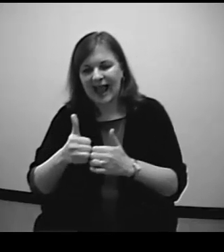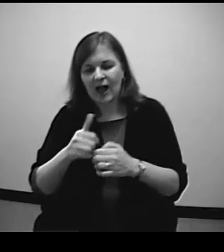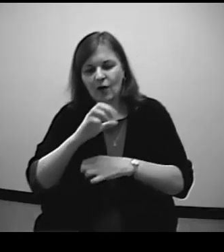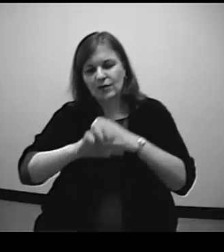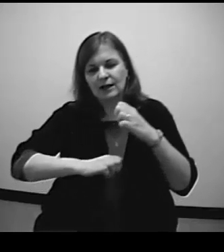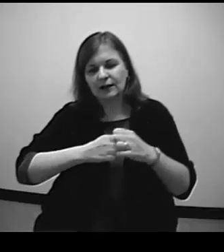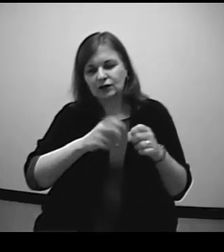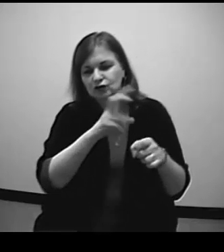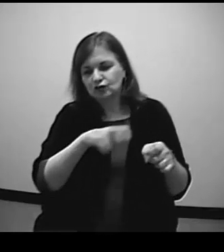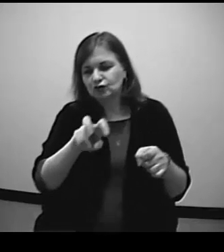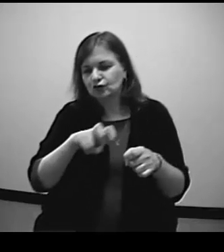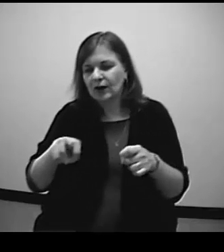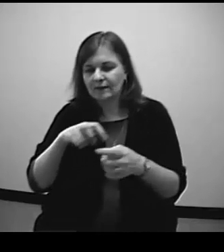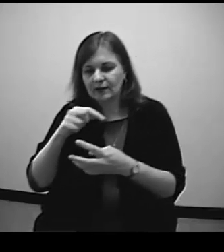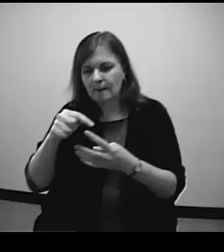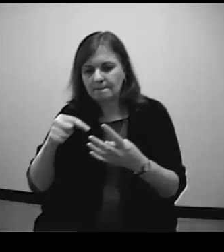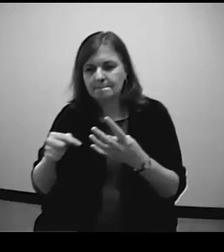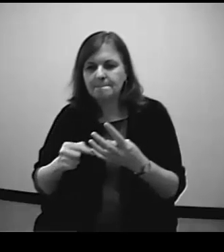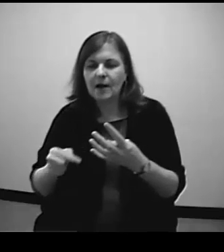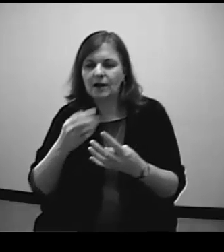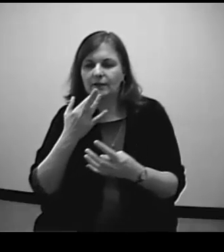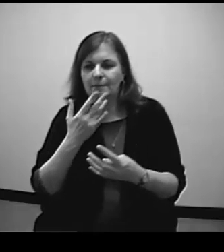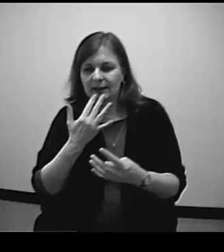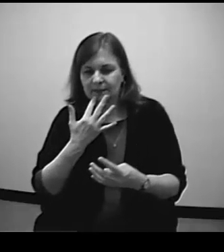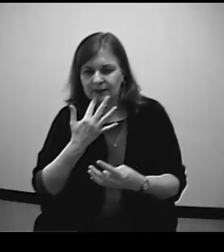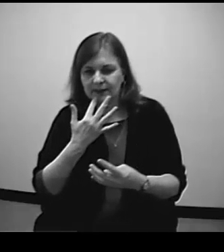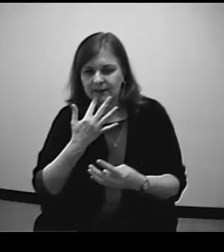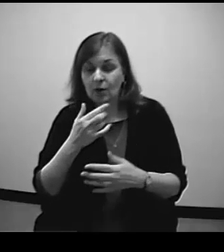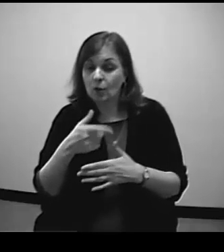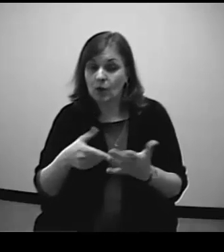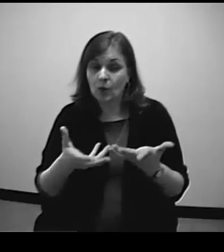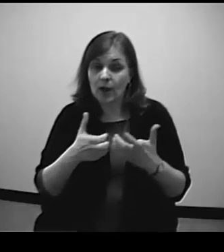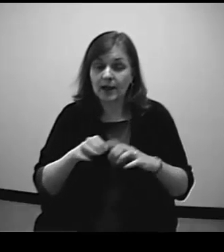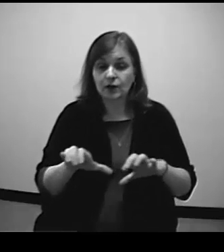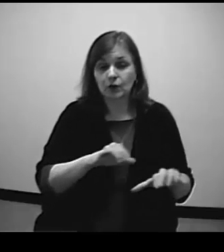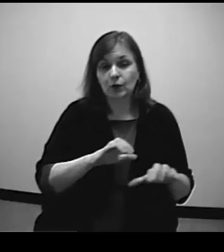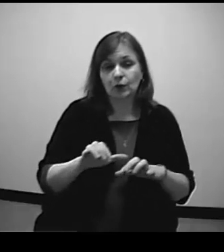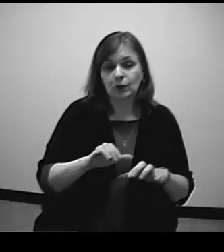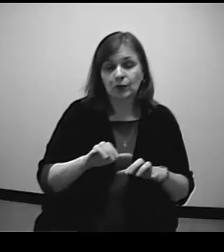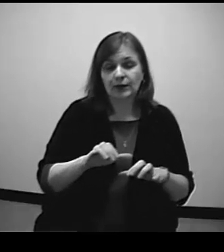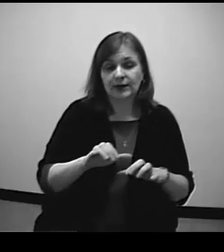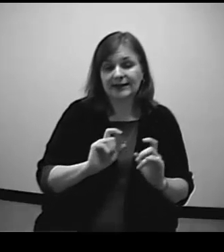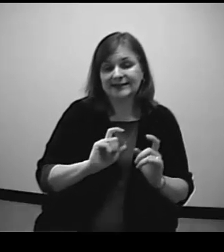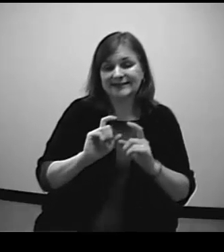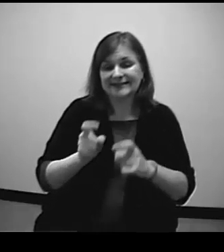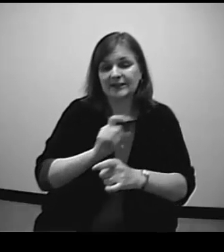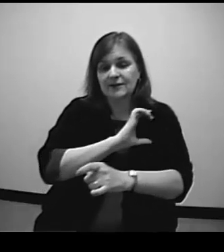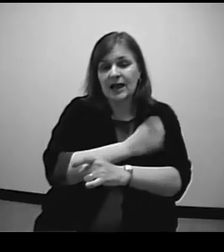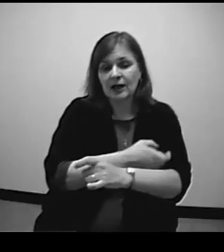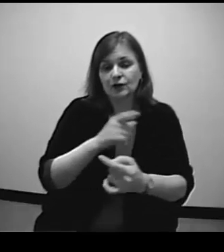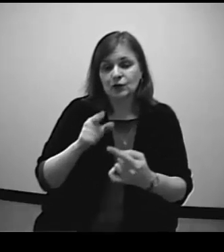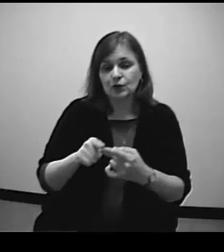movement of electrons within the pigments themselves. what we want to do is energize chlorophyll